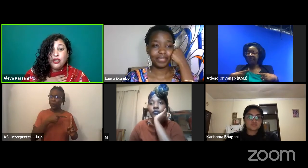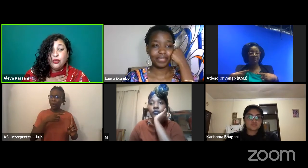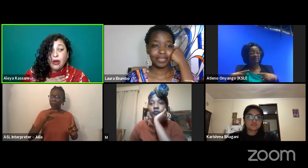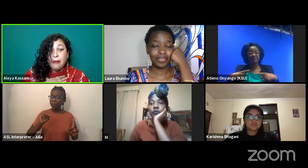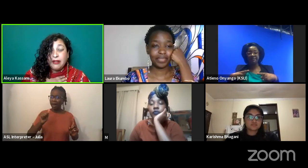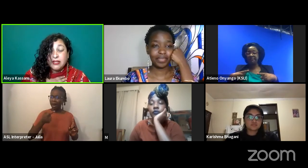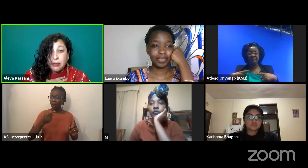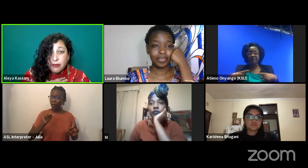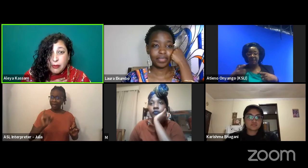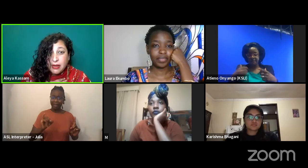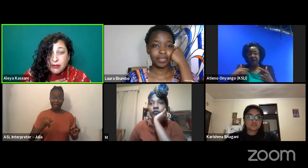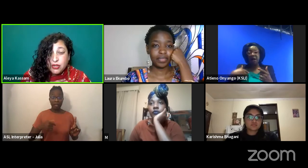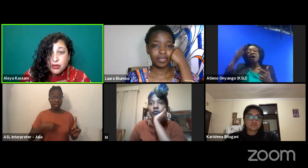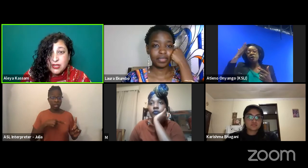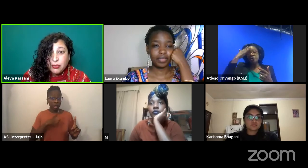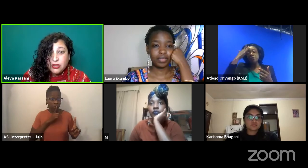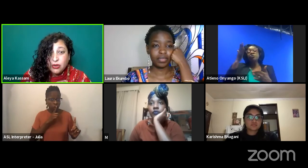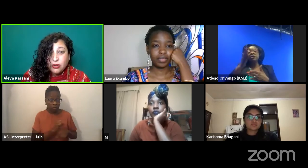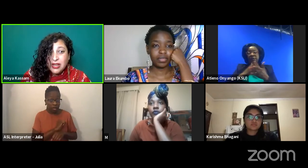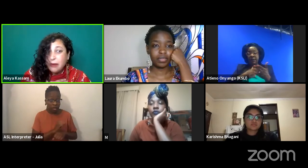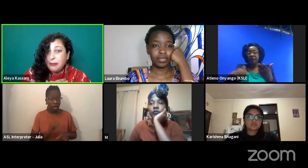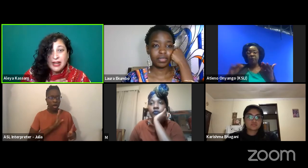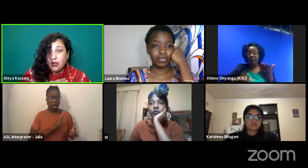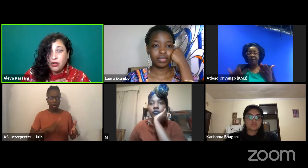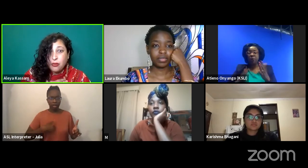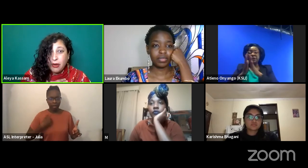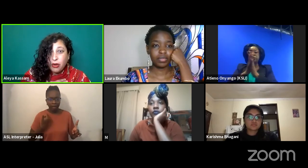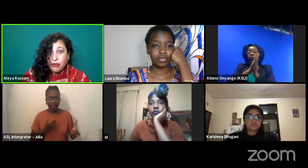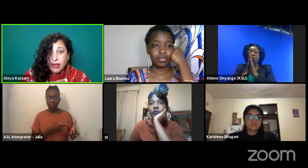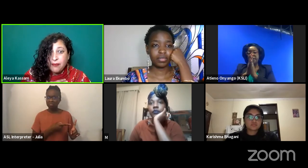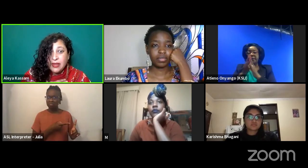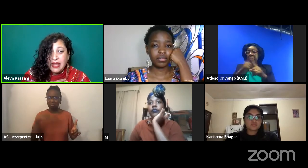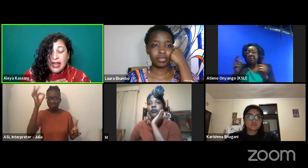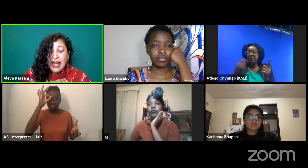I knew about some of the women of the stories that we've told, but I did not know about all of them.